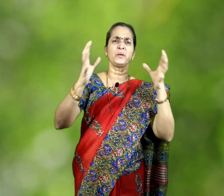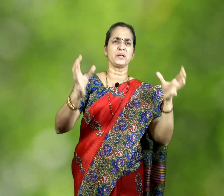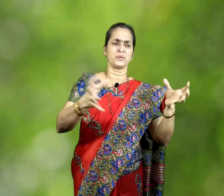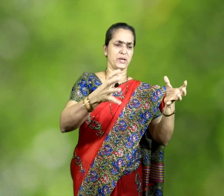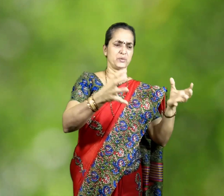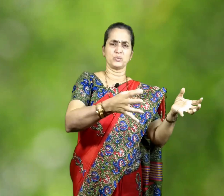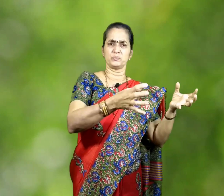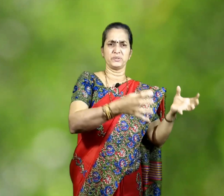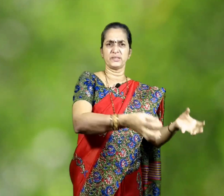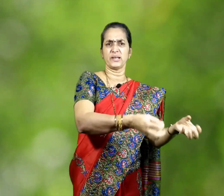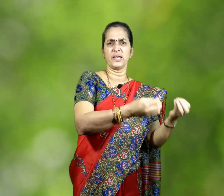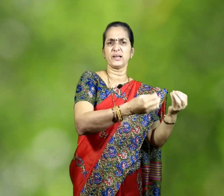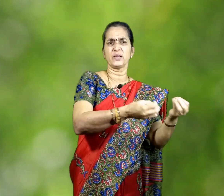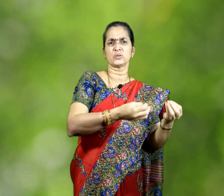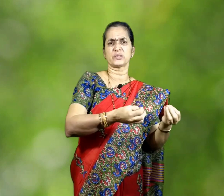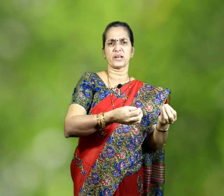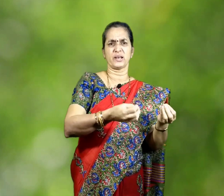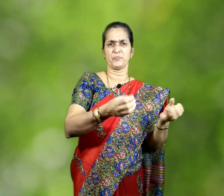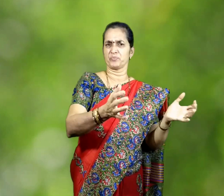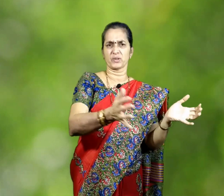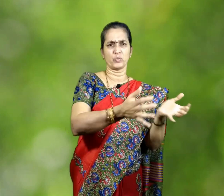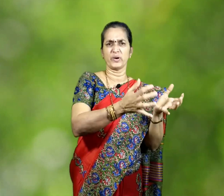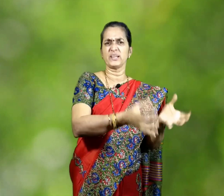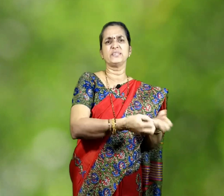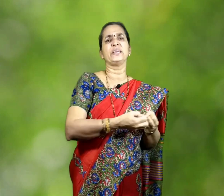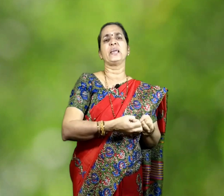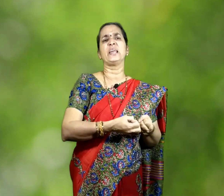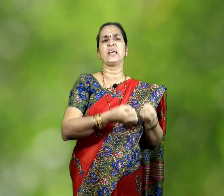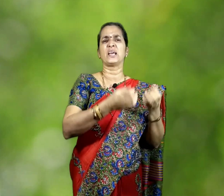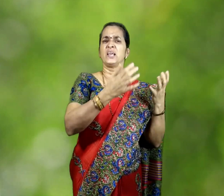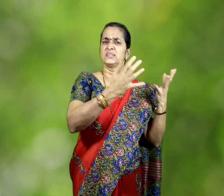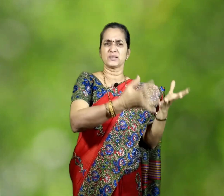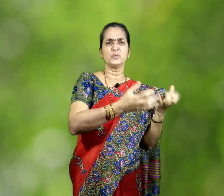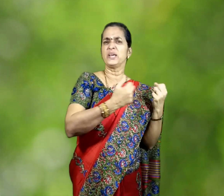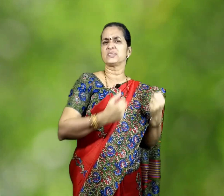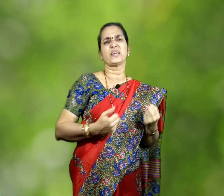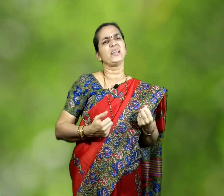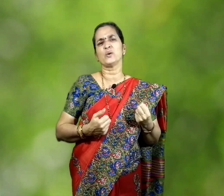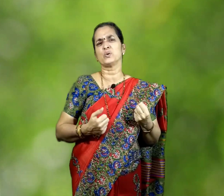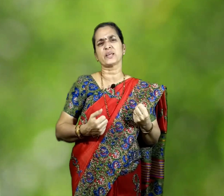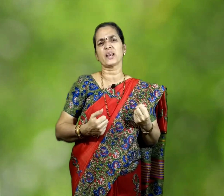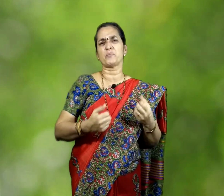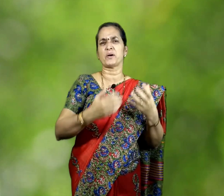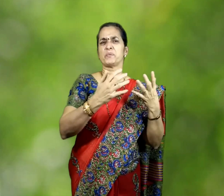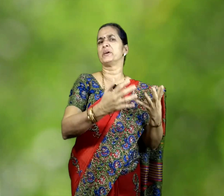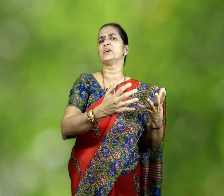Then the villagers who travel in that area for firewood, dry leaves, fruits, Minor forest produce